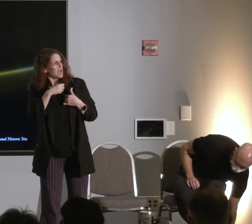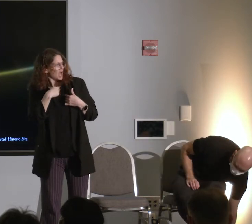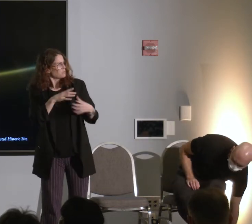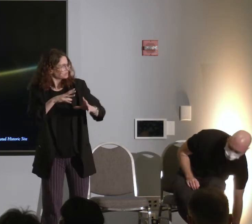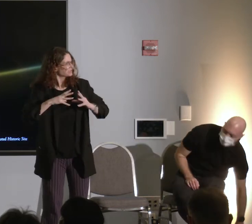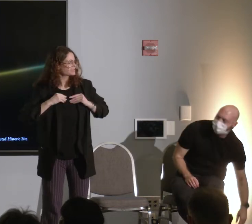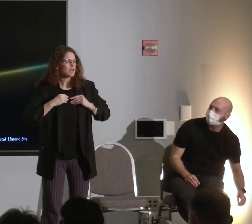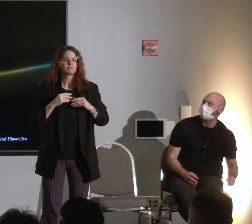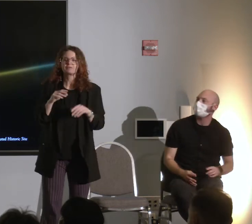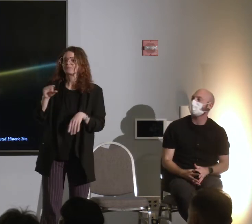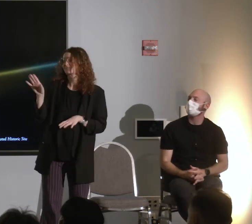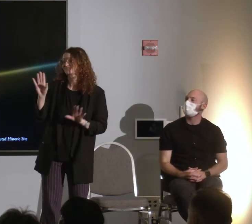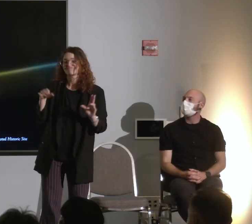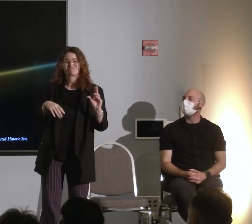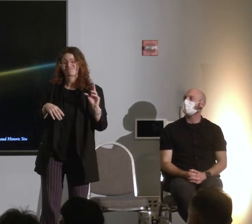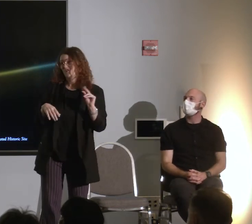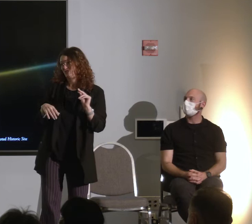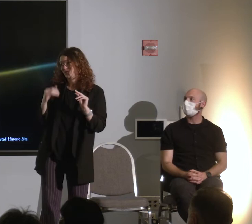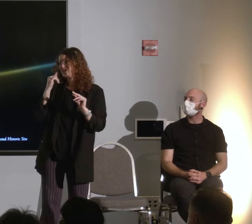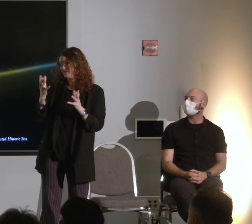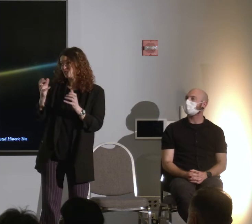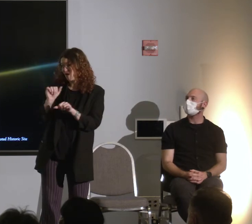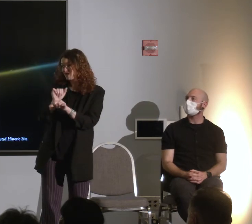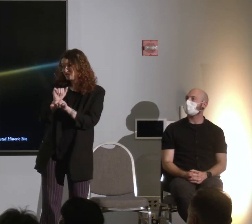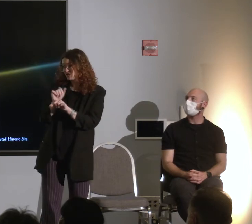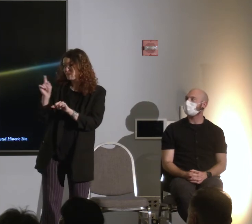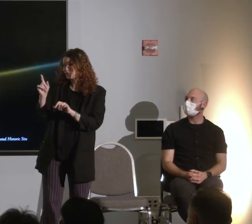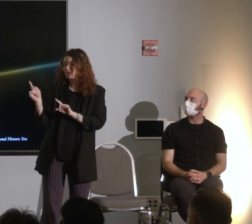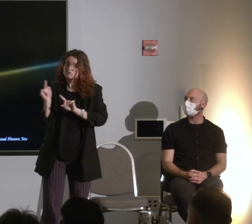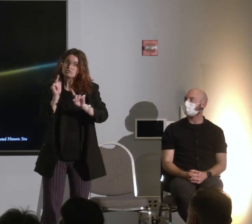No, Elliot explained, if Olmstead wanted the job, he would have to go to New York.